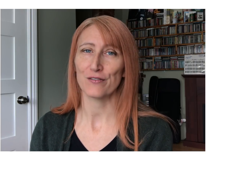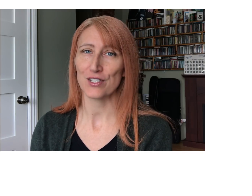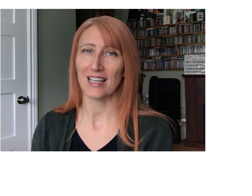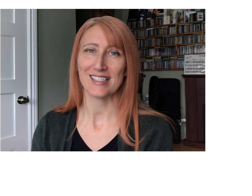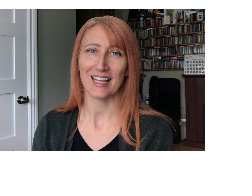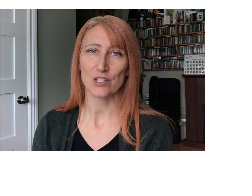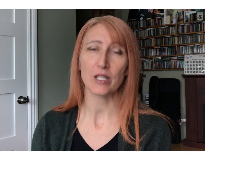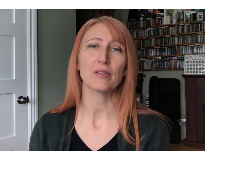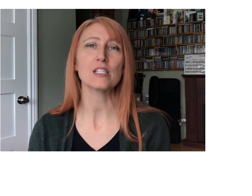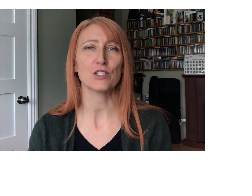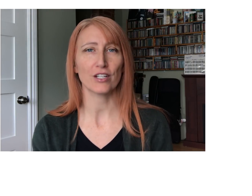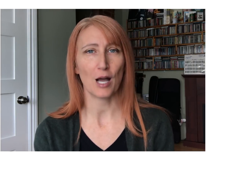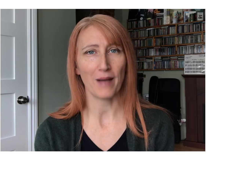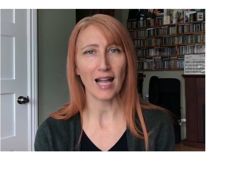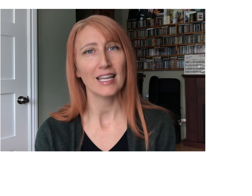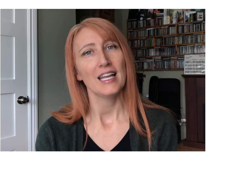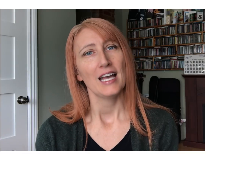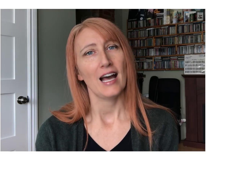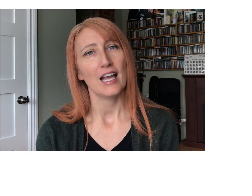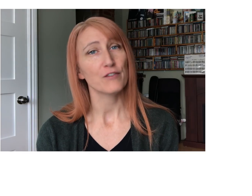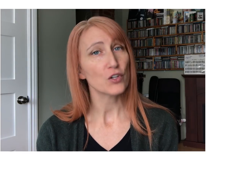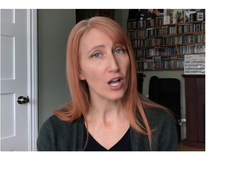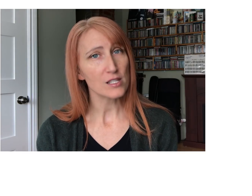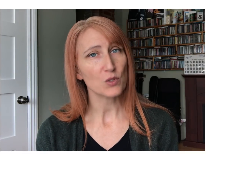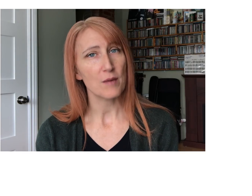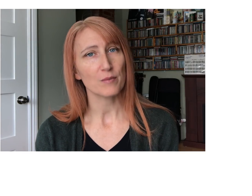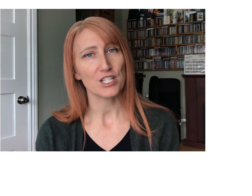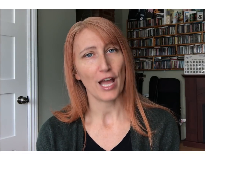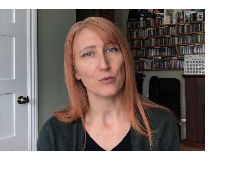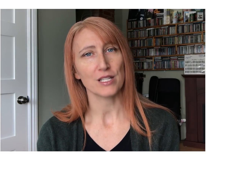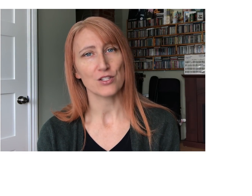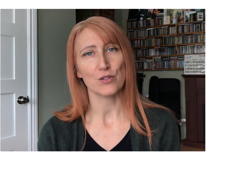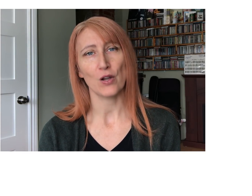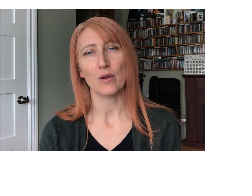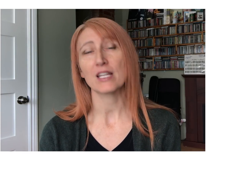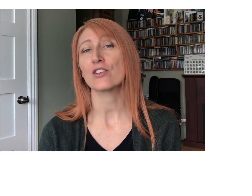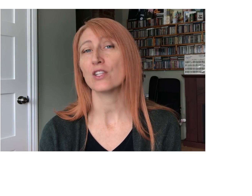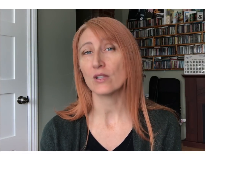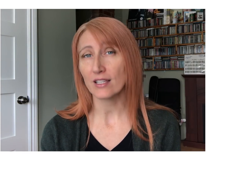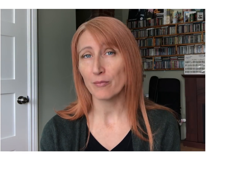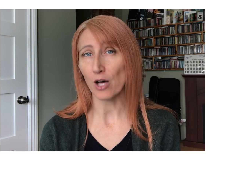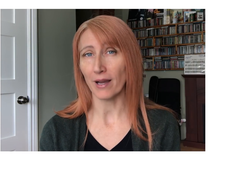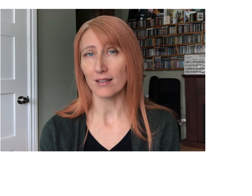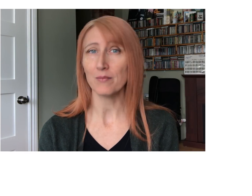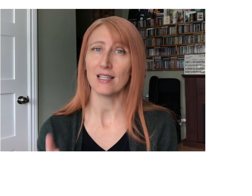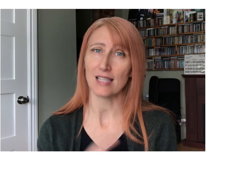first lesson next week please be sure to come back. If you're not subscribed to my channel please do so and make sure that you click the bell button because that